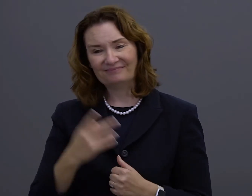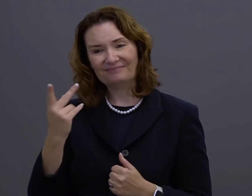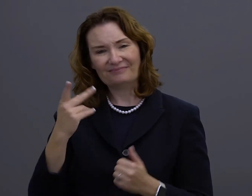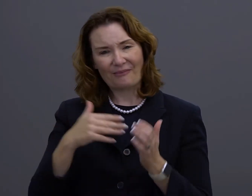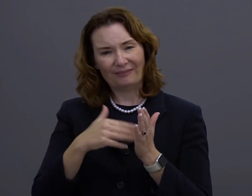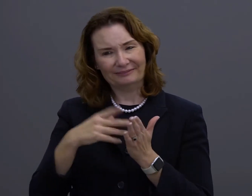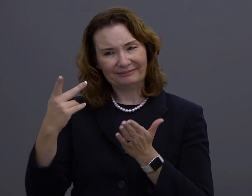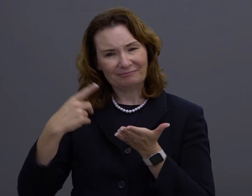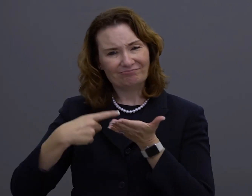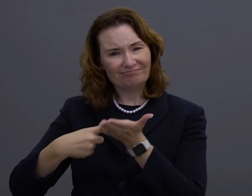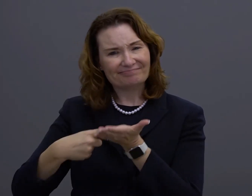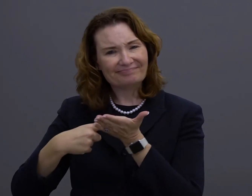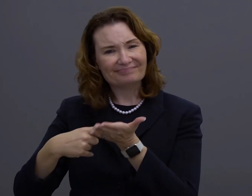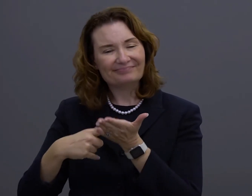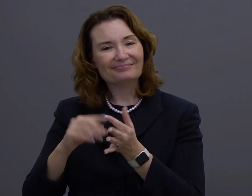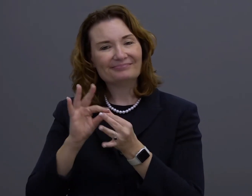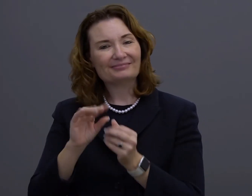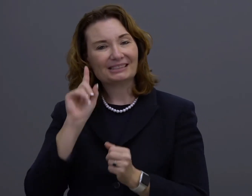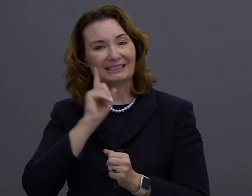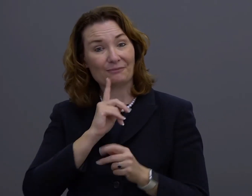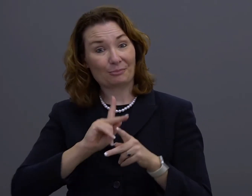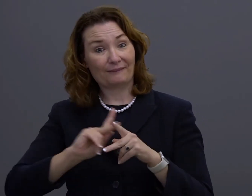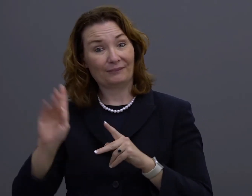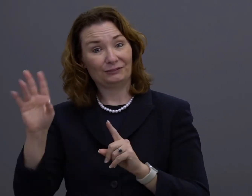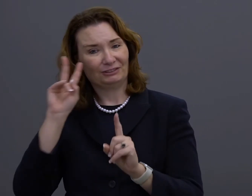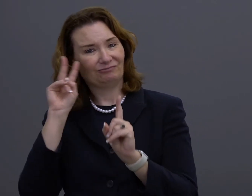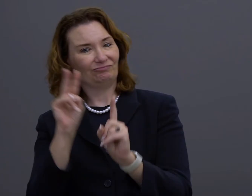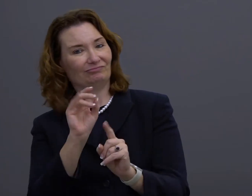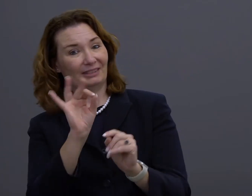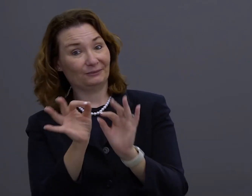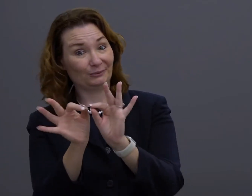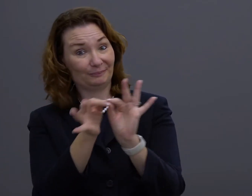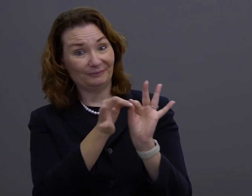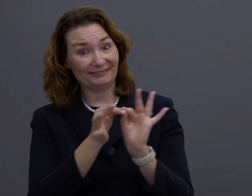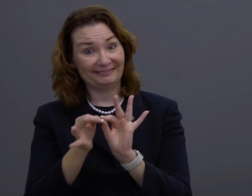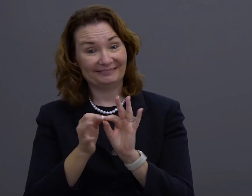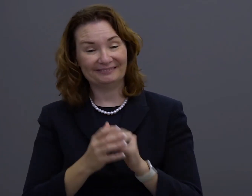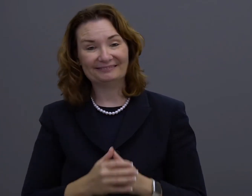We often discuss topics regarding Deaf professionals’ perspectives of interpreters,